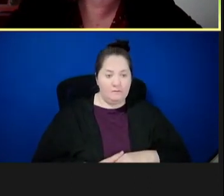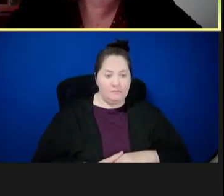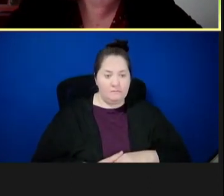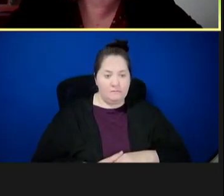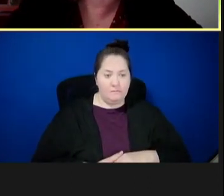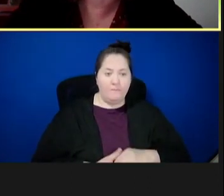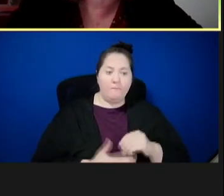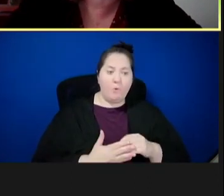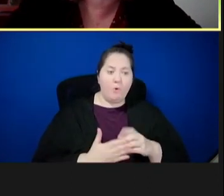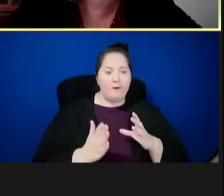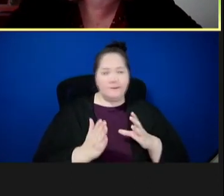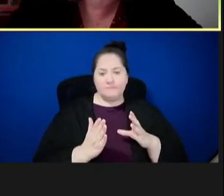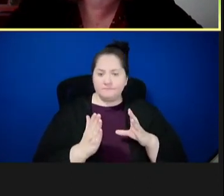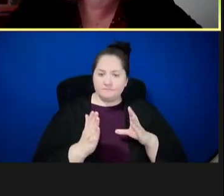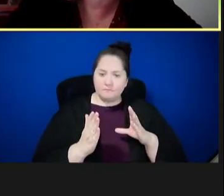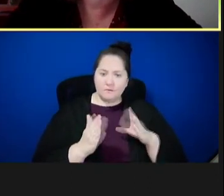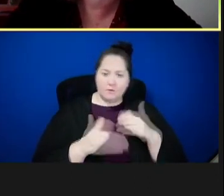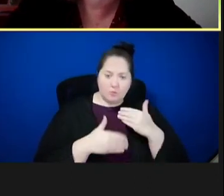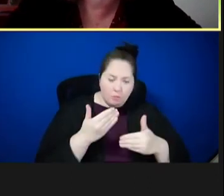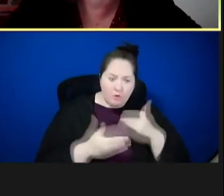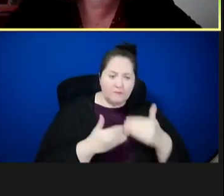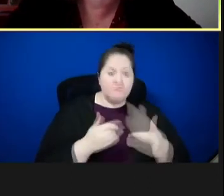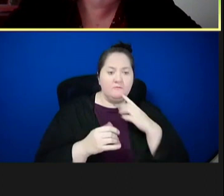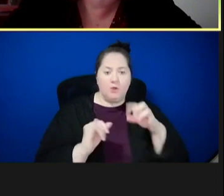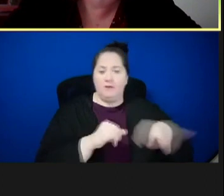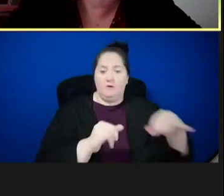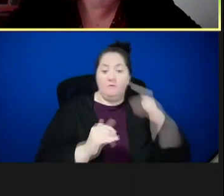the standards for adult immunization this time around and a strong focus on